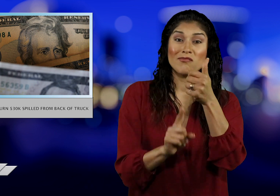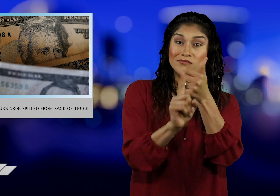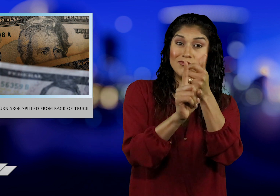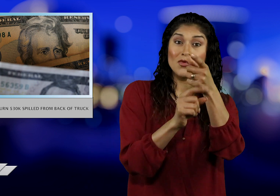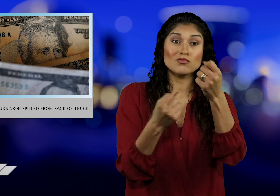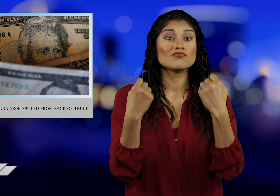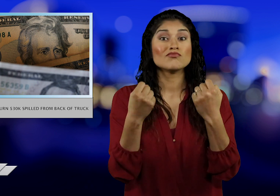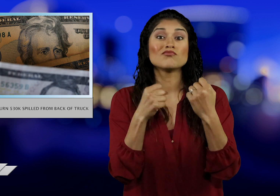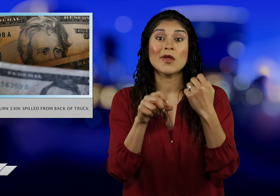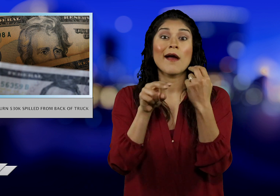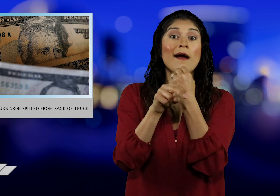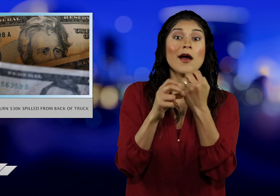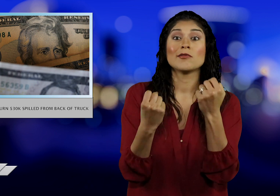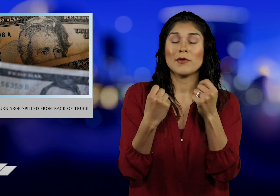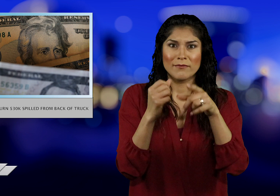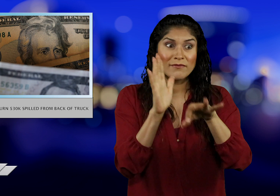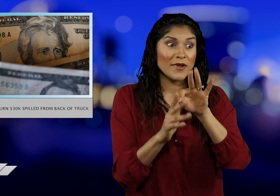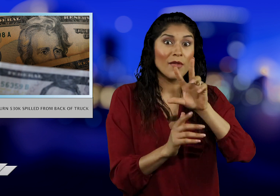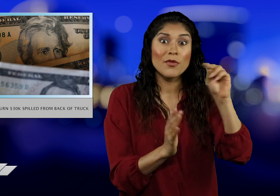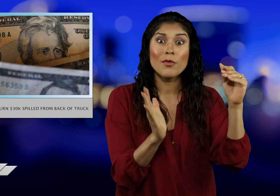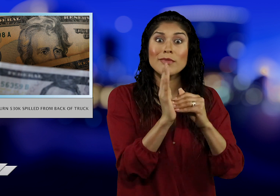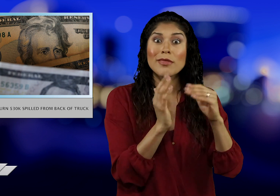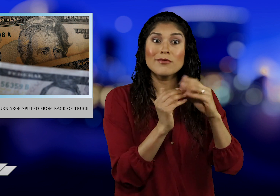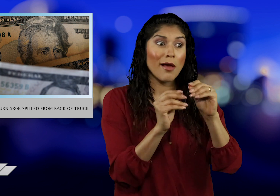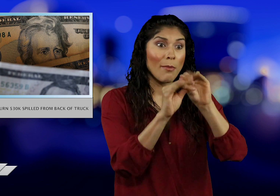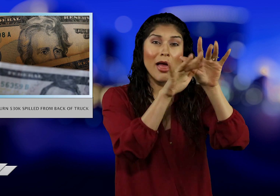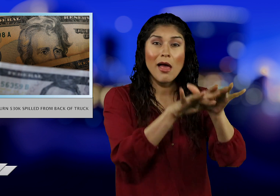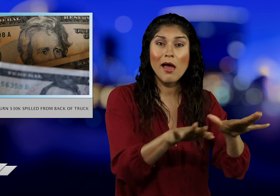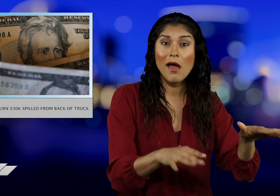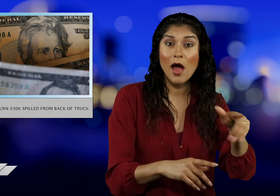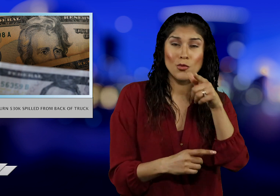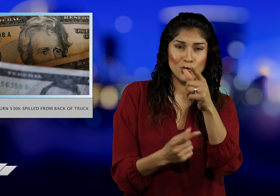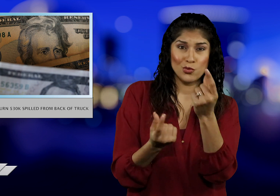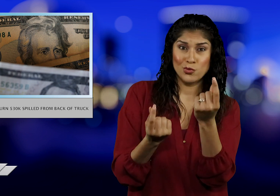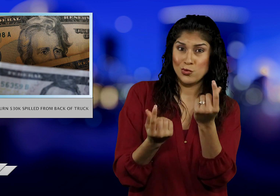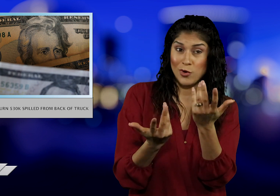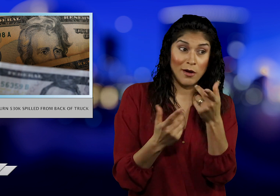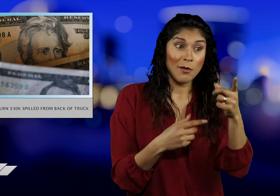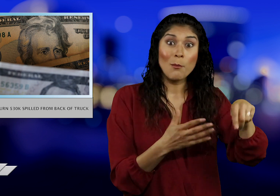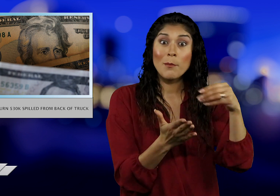What would you do if $30,000 accidentally spilled across the highway while you are driving by?